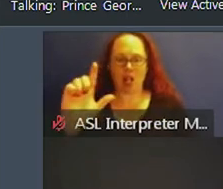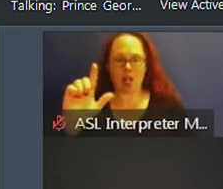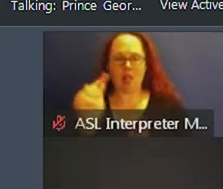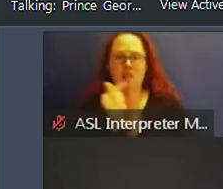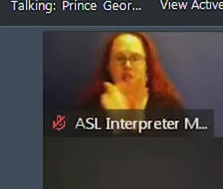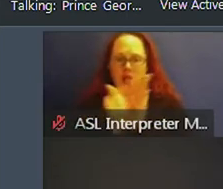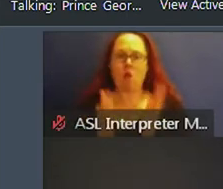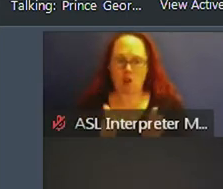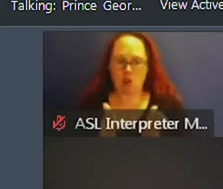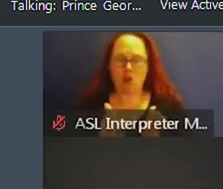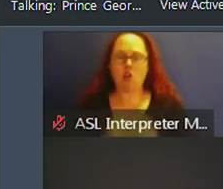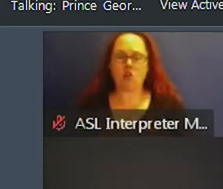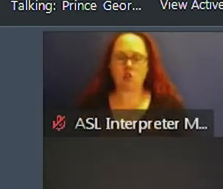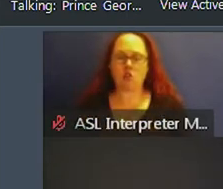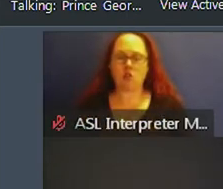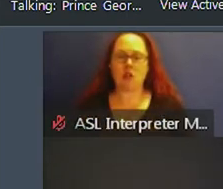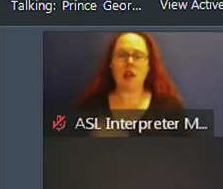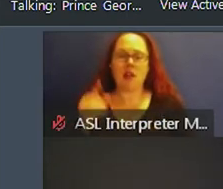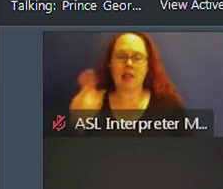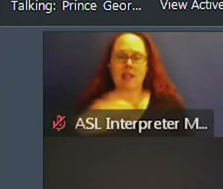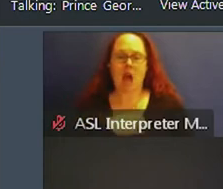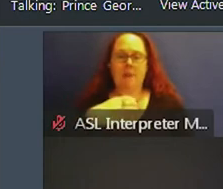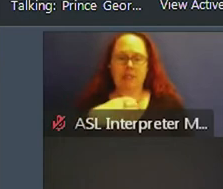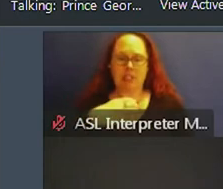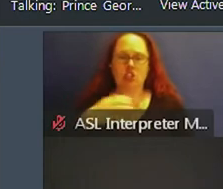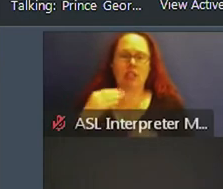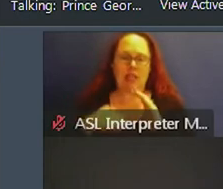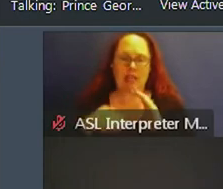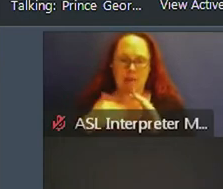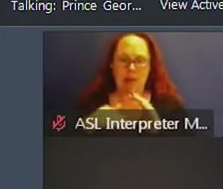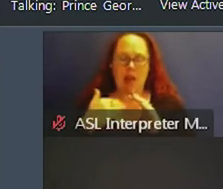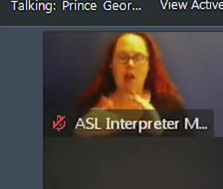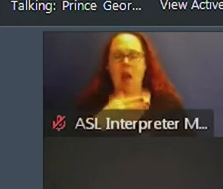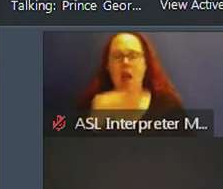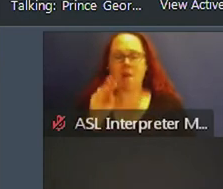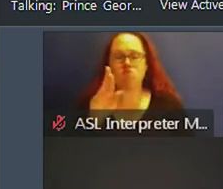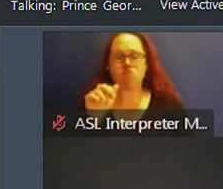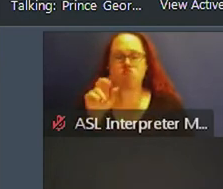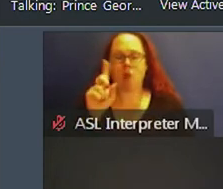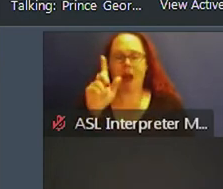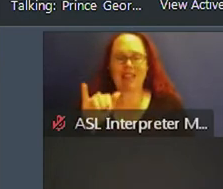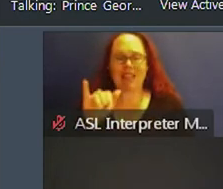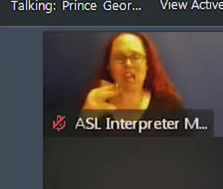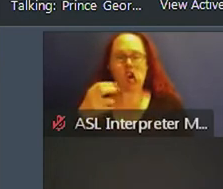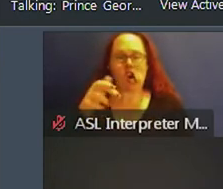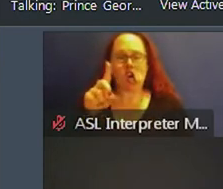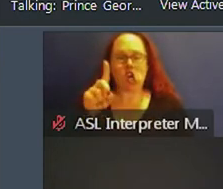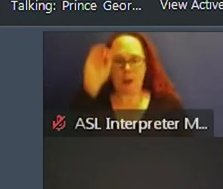S an estrogen opposition, email Merrill opposition, email, and Bradley Hurd opinion statement. Okay.